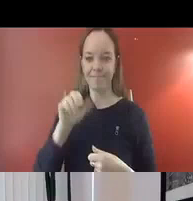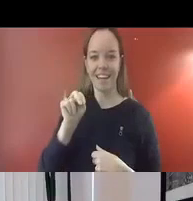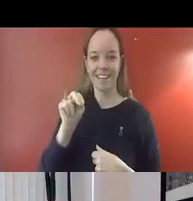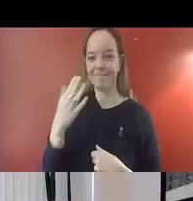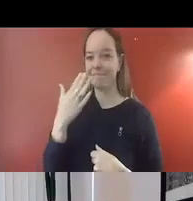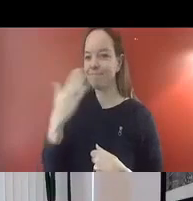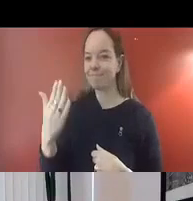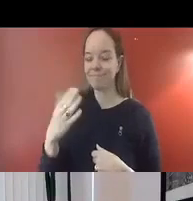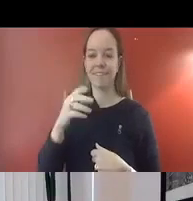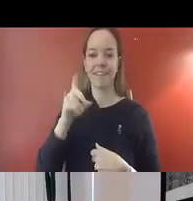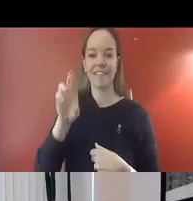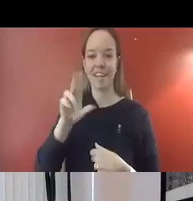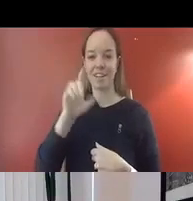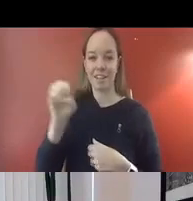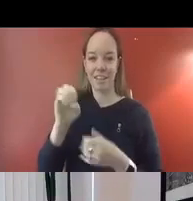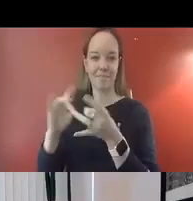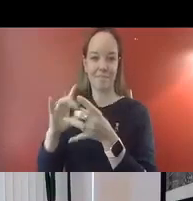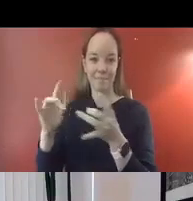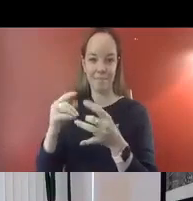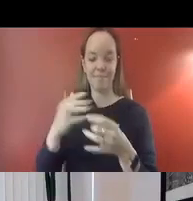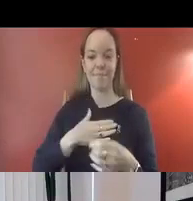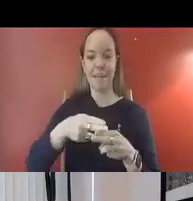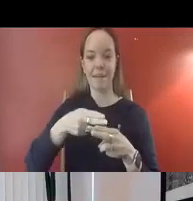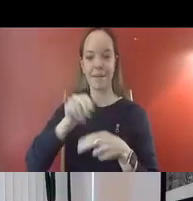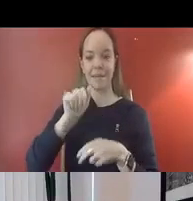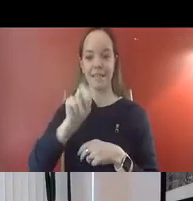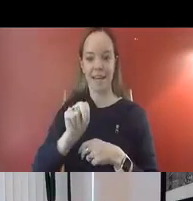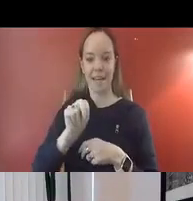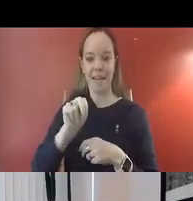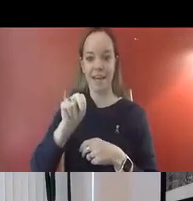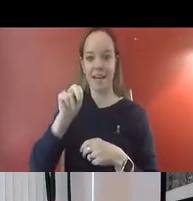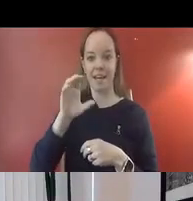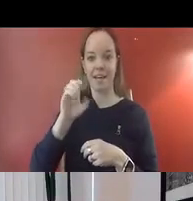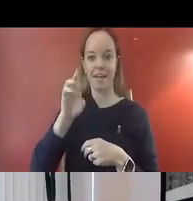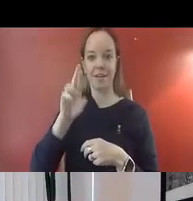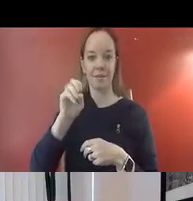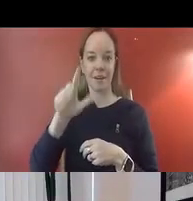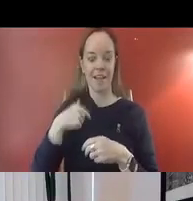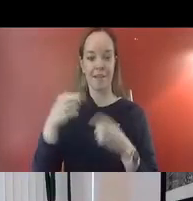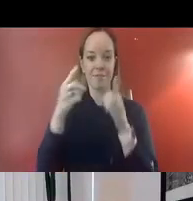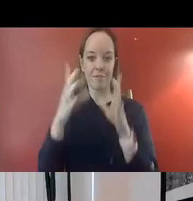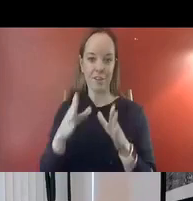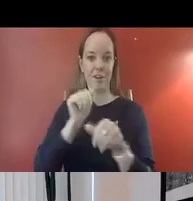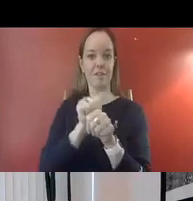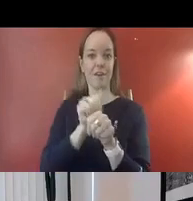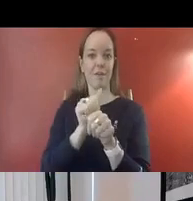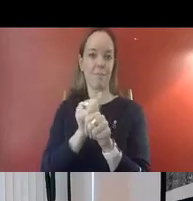I'm Ann Cornell and I'm the director of our Employer-Based Services. So for those I'm Ann Cornell and I'm the director of of you that aren't familiar with me and our Employer-Based Services. So for those